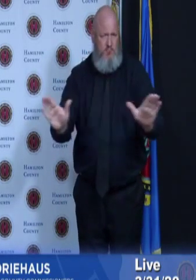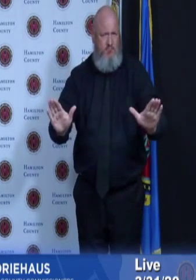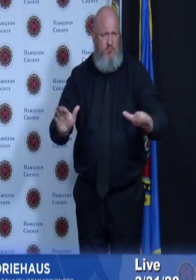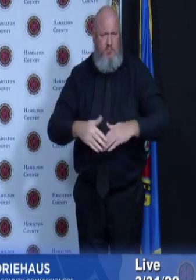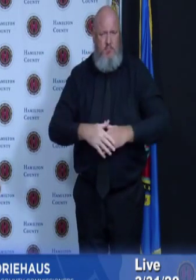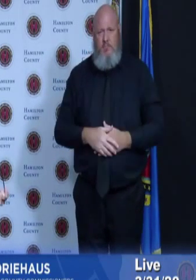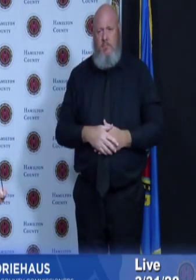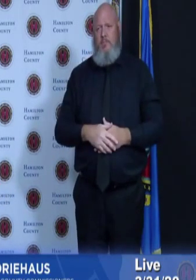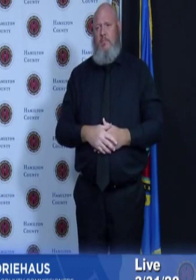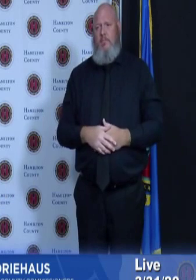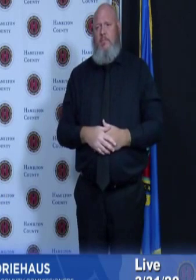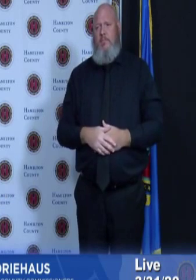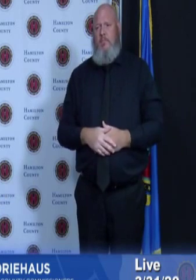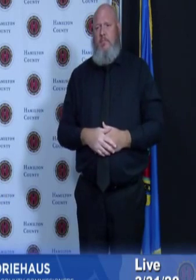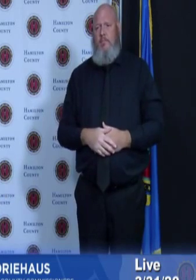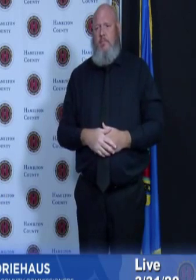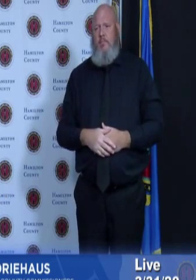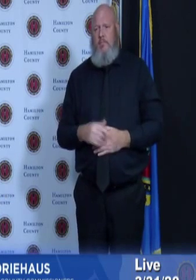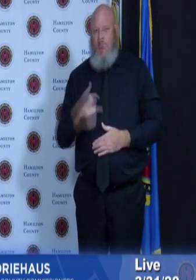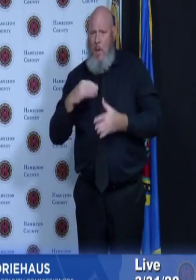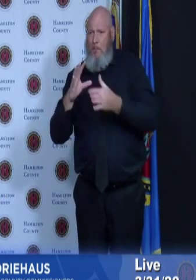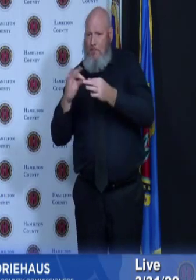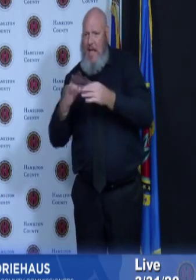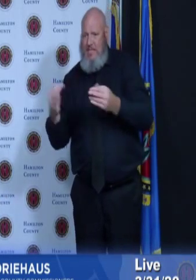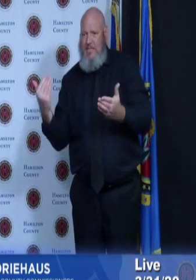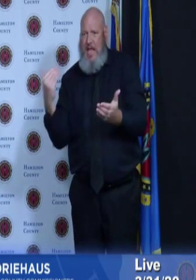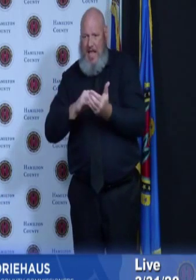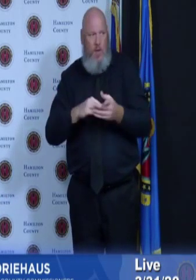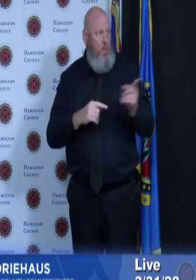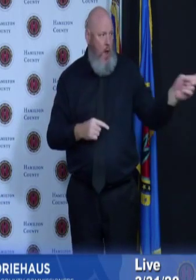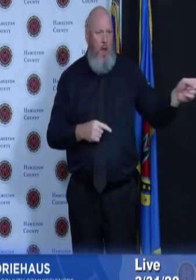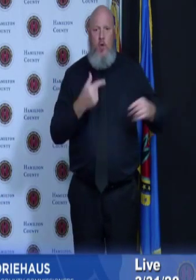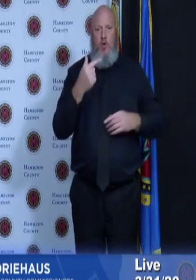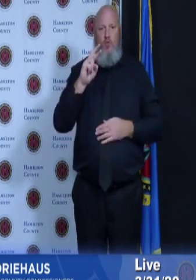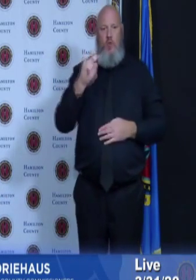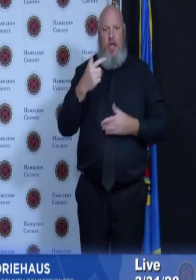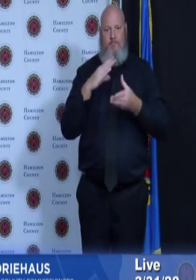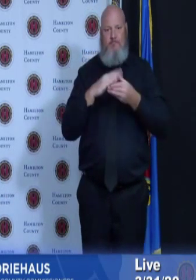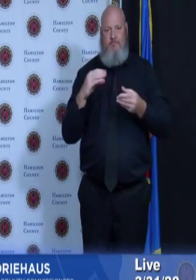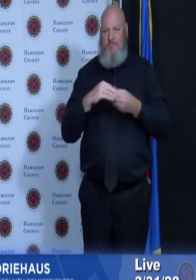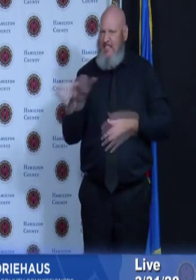just piggybacking off of you Greg that were we all bear responsibility to do